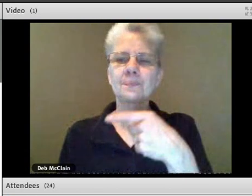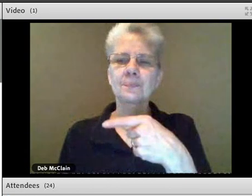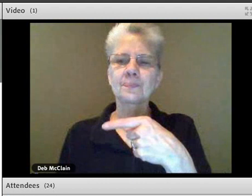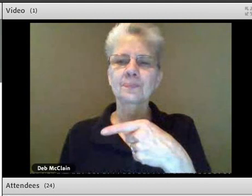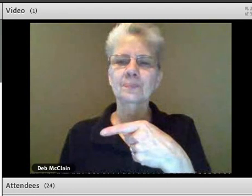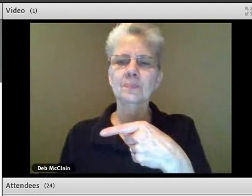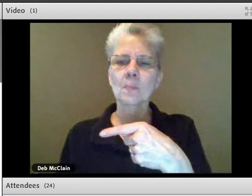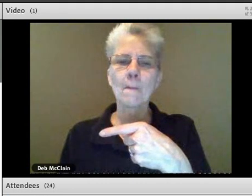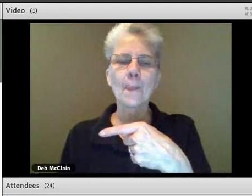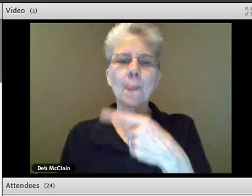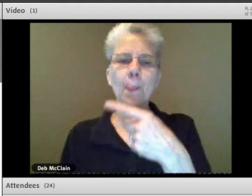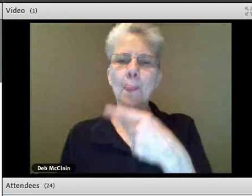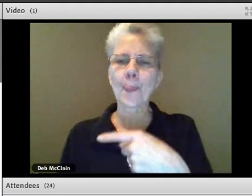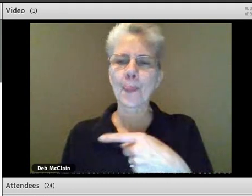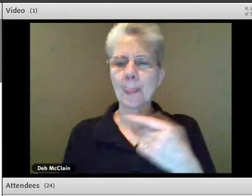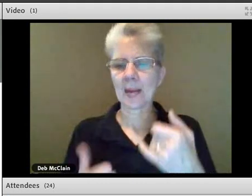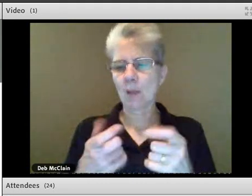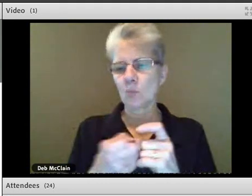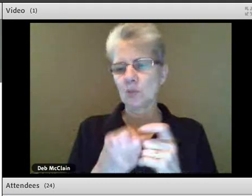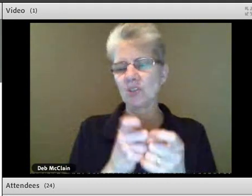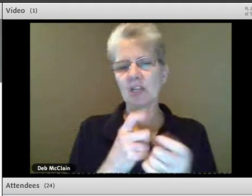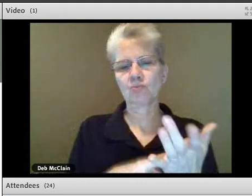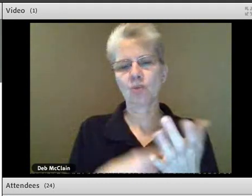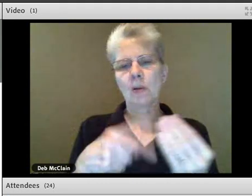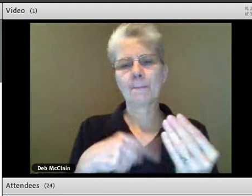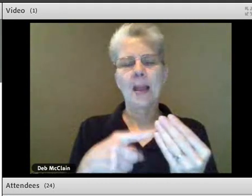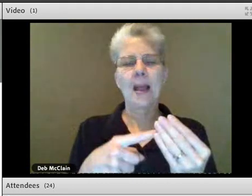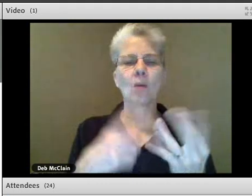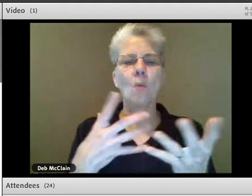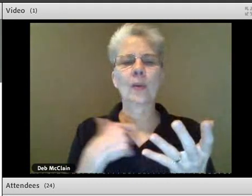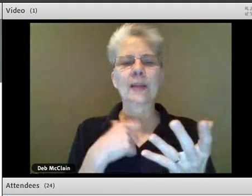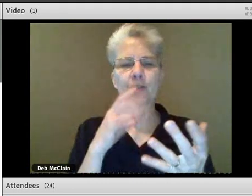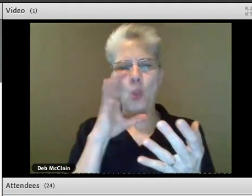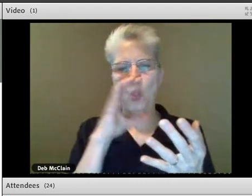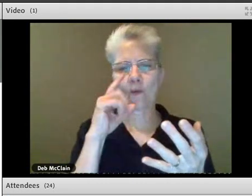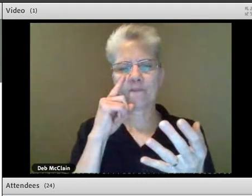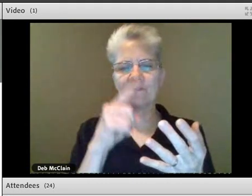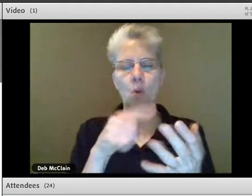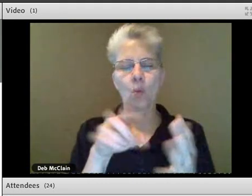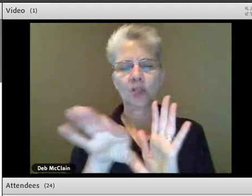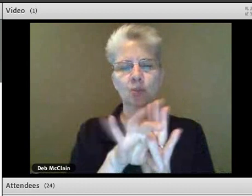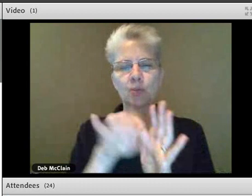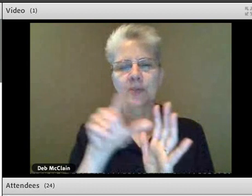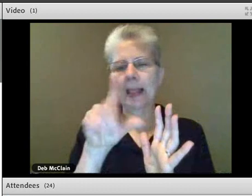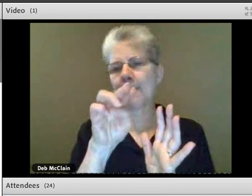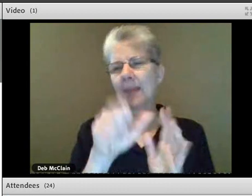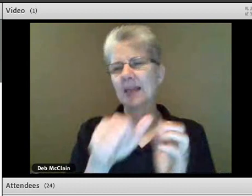All right. So now we're going to change gears and talk about what we need to look for when we're choosing an LMS.